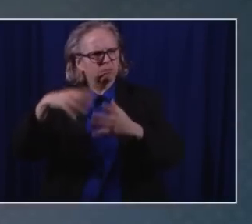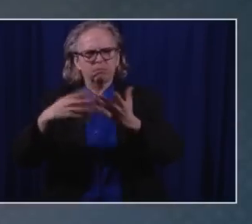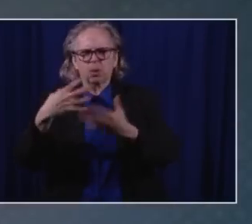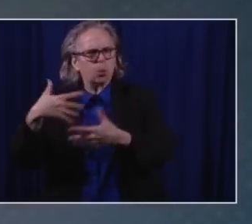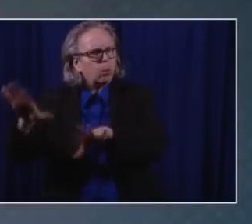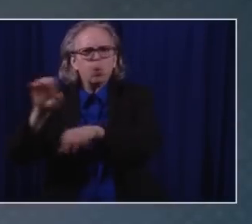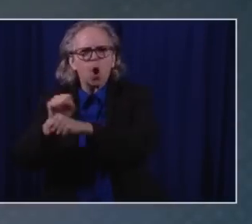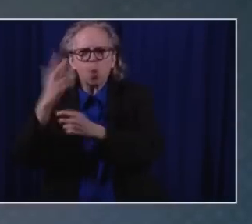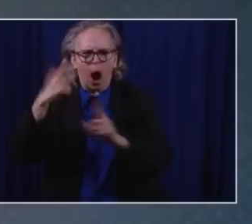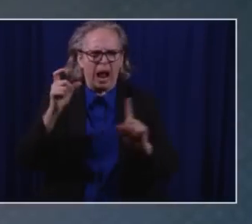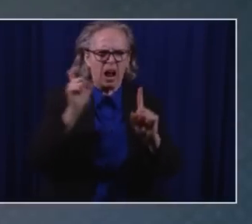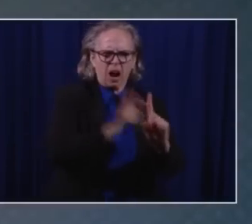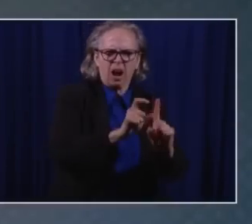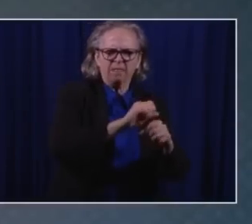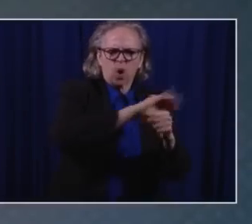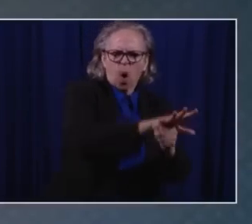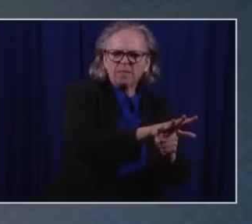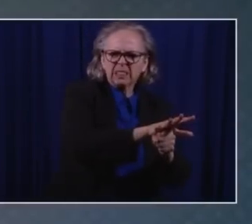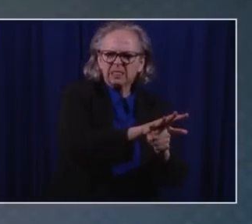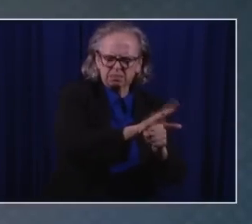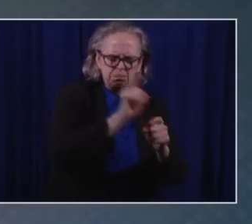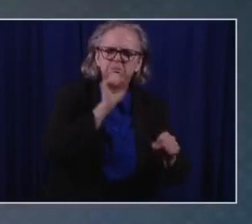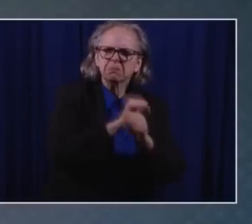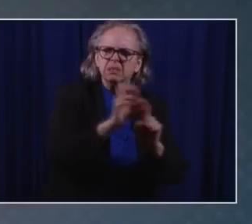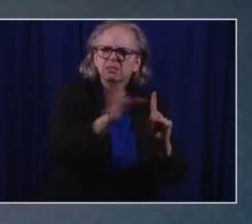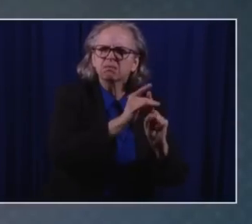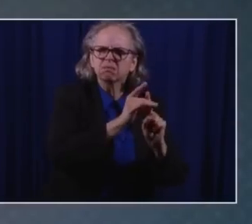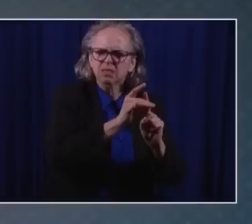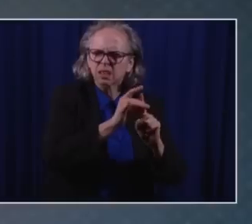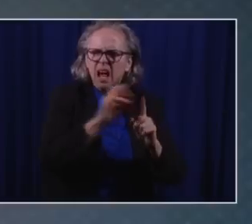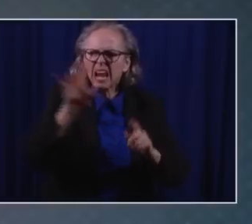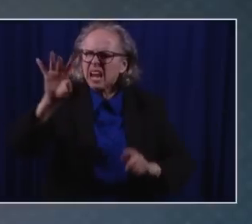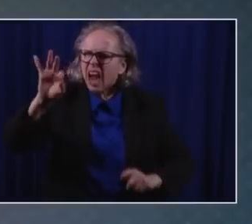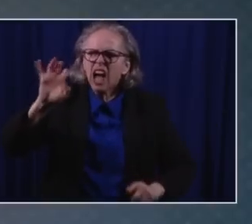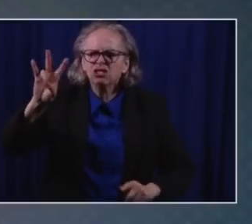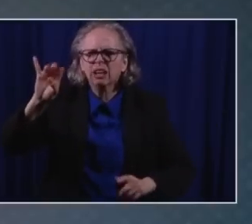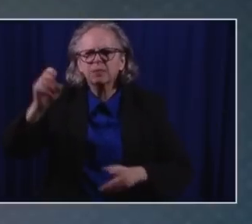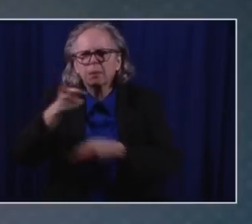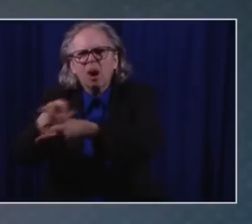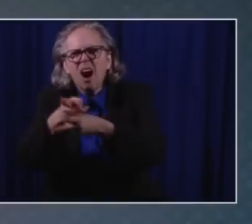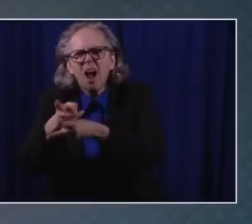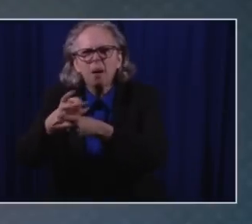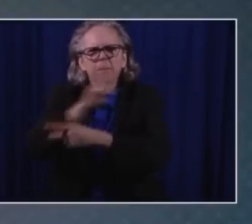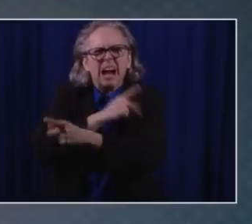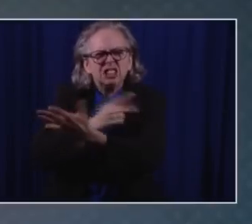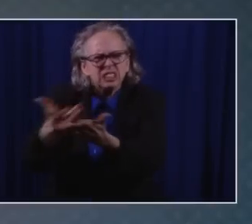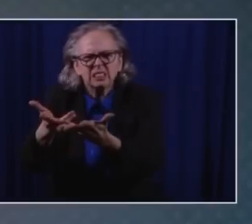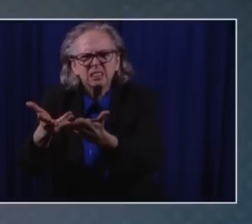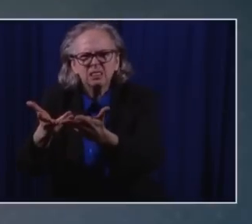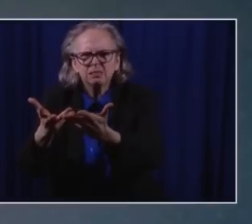other systems. We have a 970 caregivers out. And they're out because they're either in quarantine or have active covid